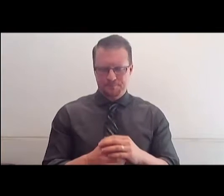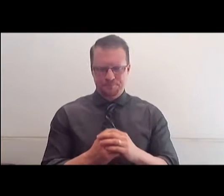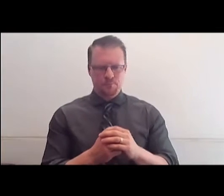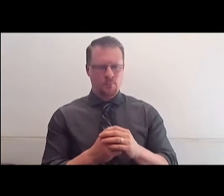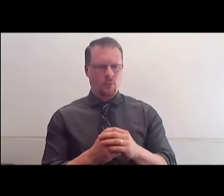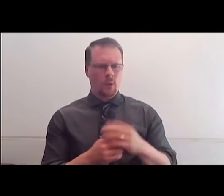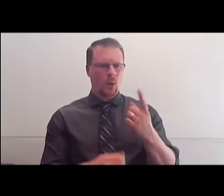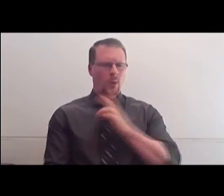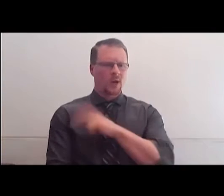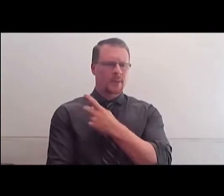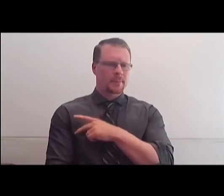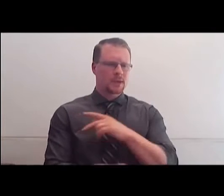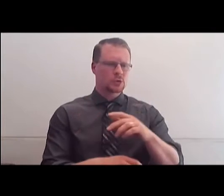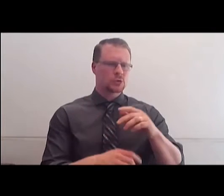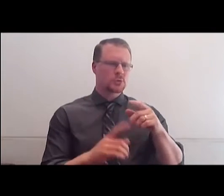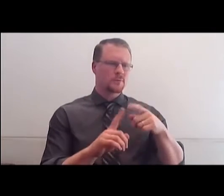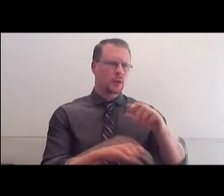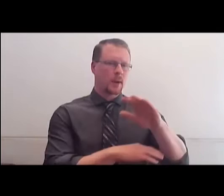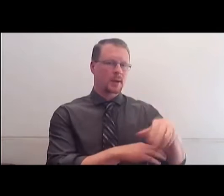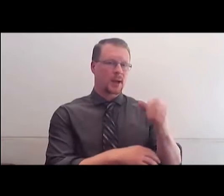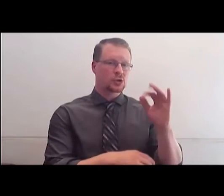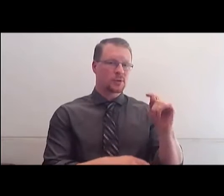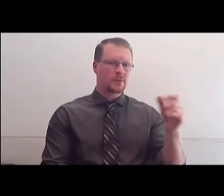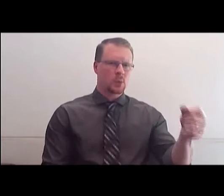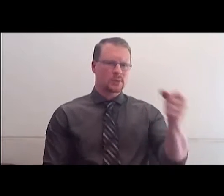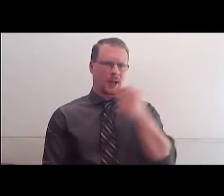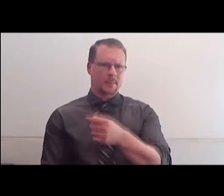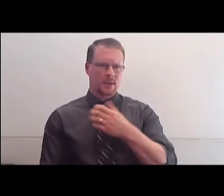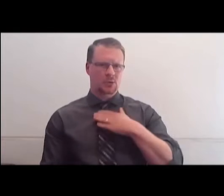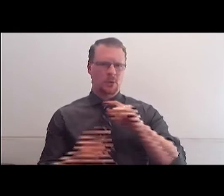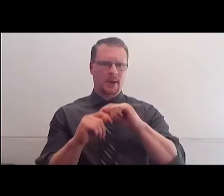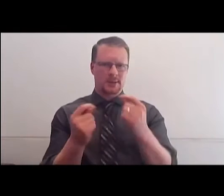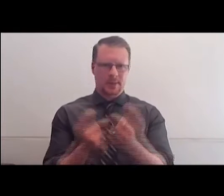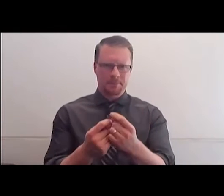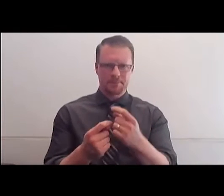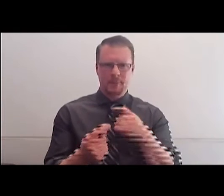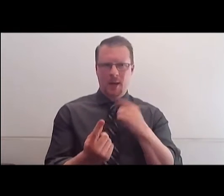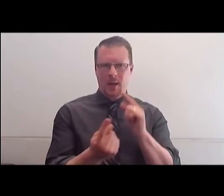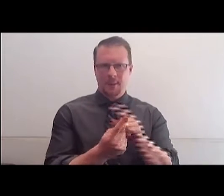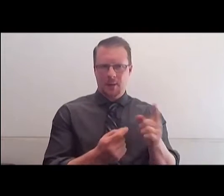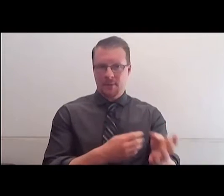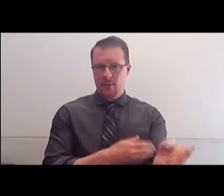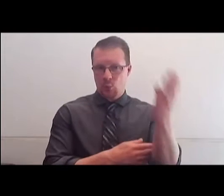So I'm a hospitalist, a hospital based physician. And I was working a particular night shift